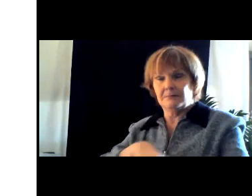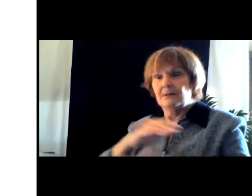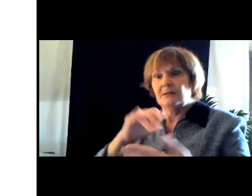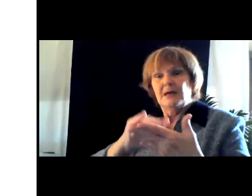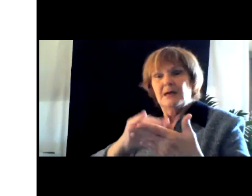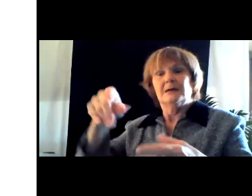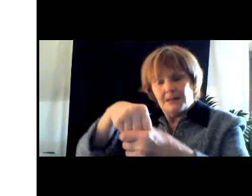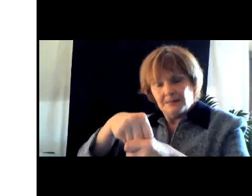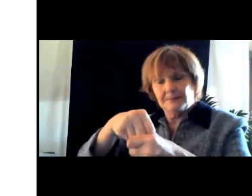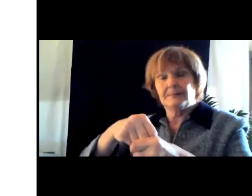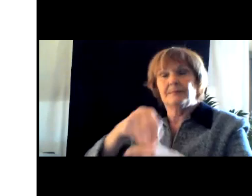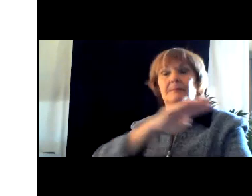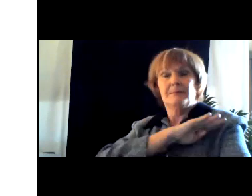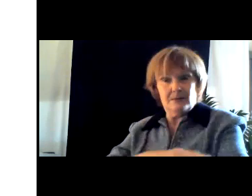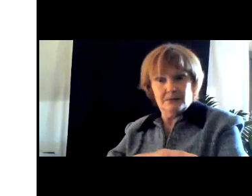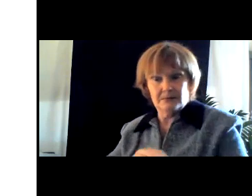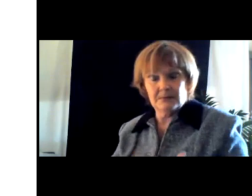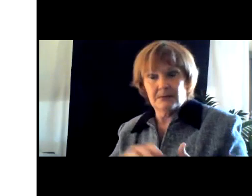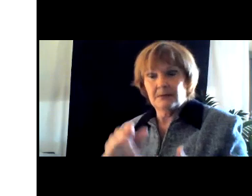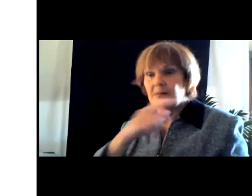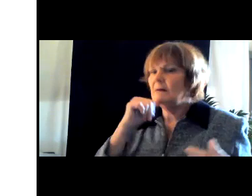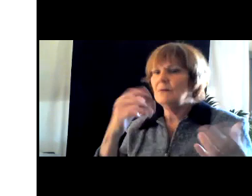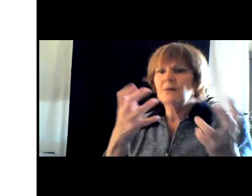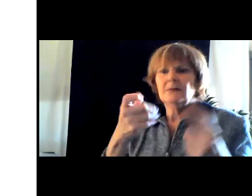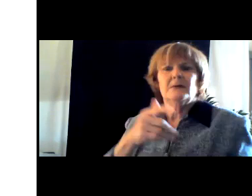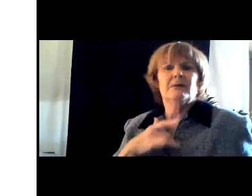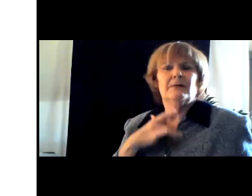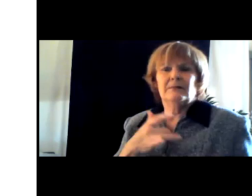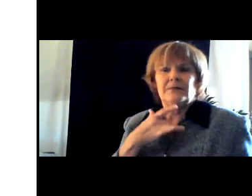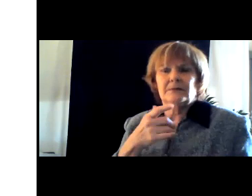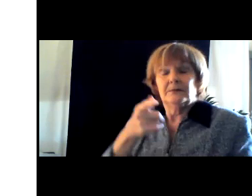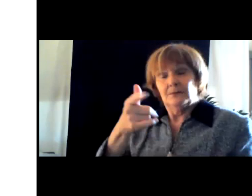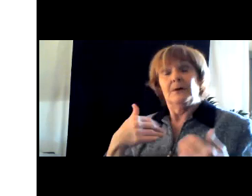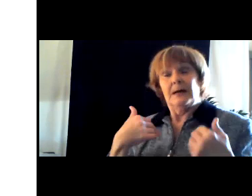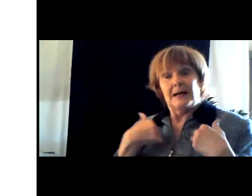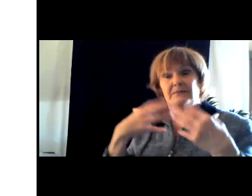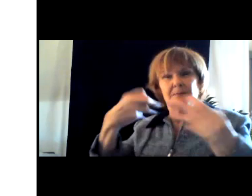So we don't want people to just feel as if they have the power to do things, but we want people to actually be in positions